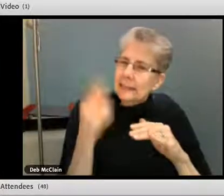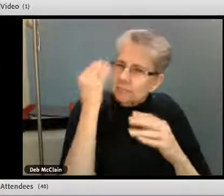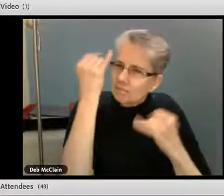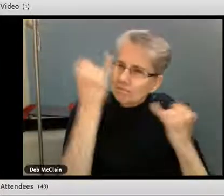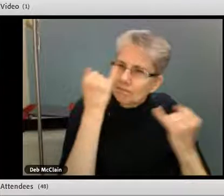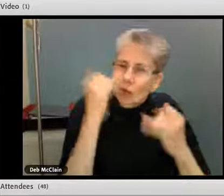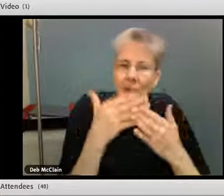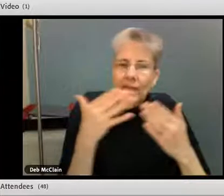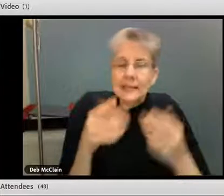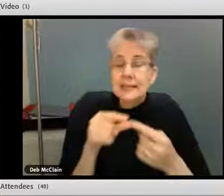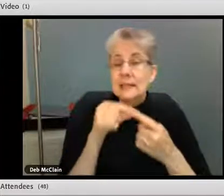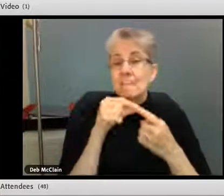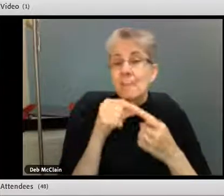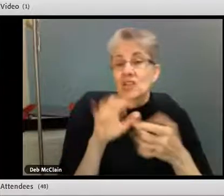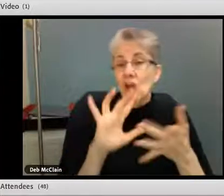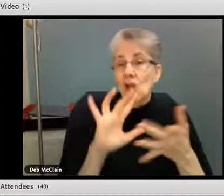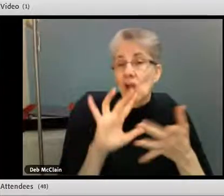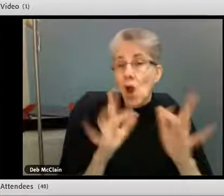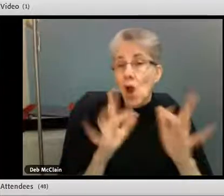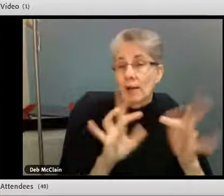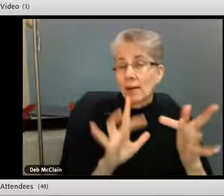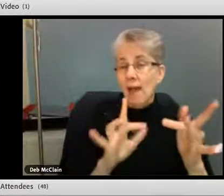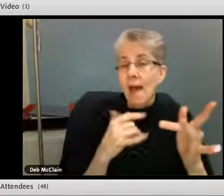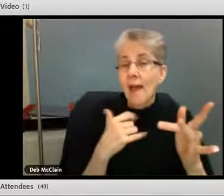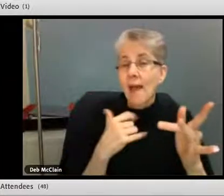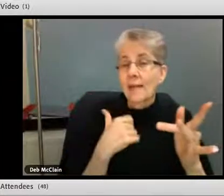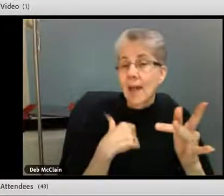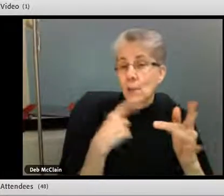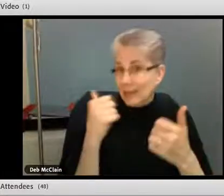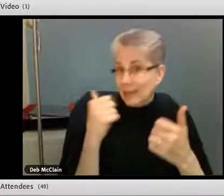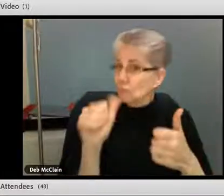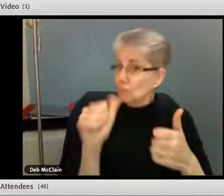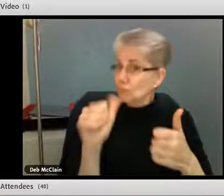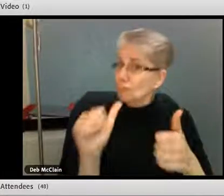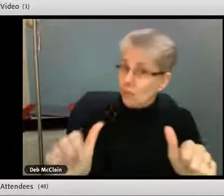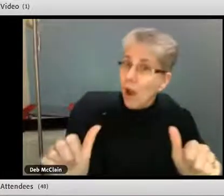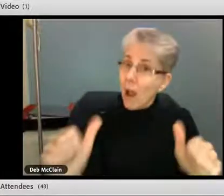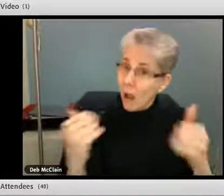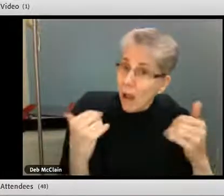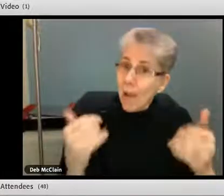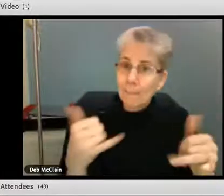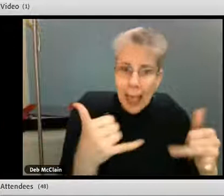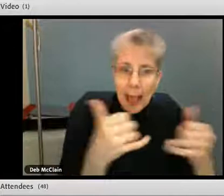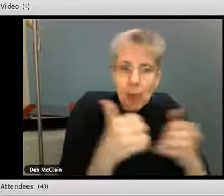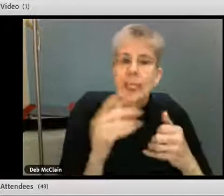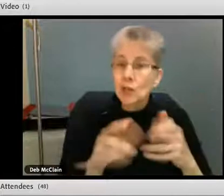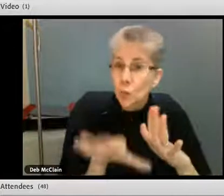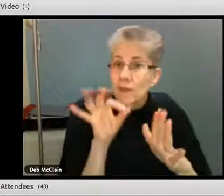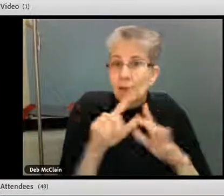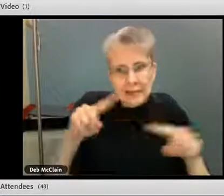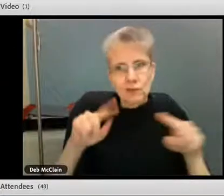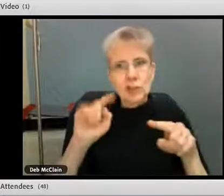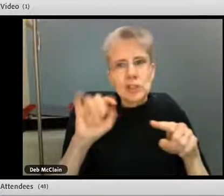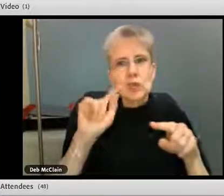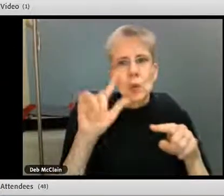I would say try to play with. You'll find different tools, and all of these tools can be a little frustrating,